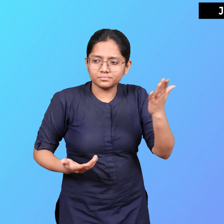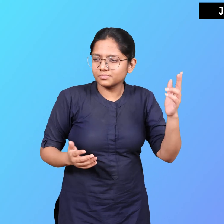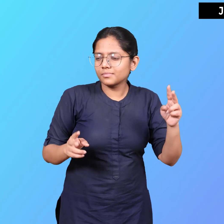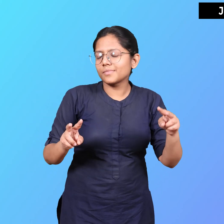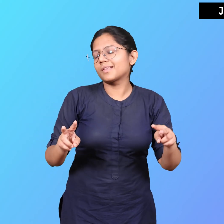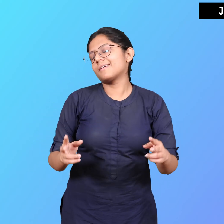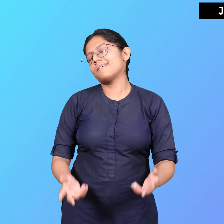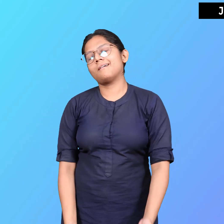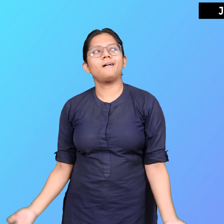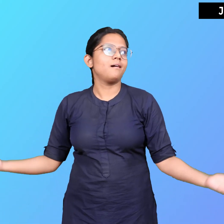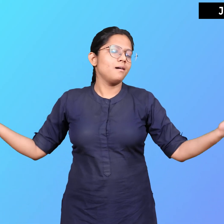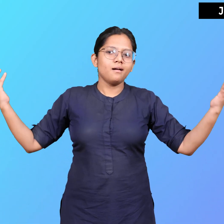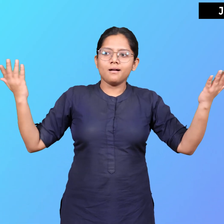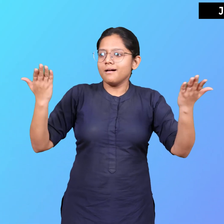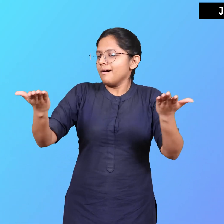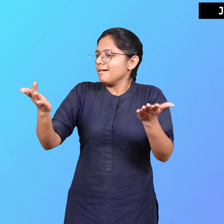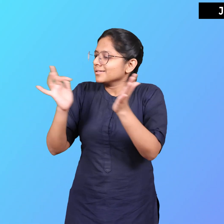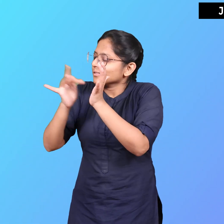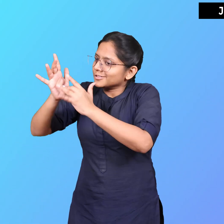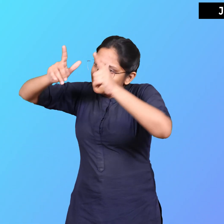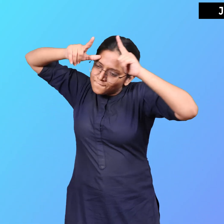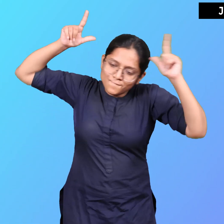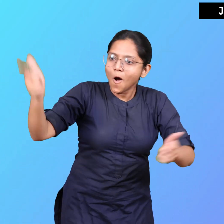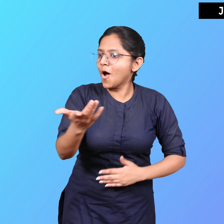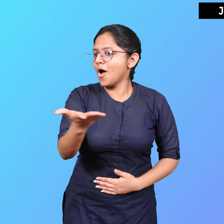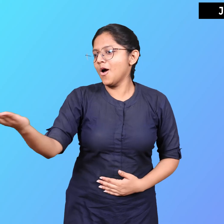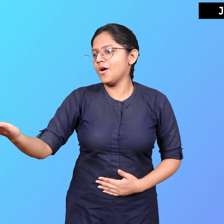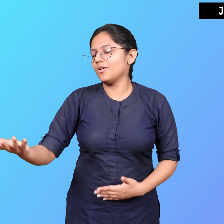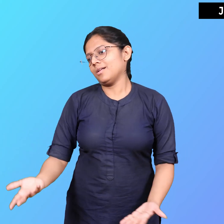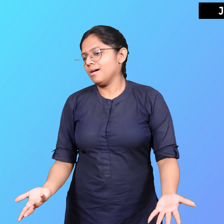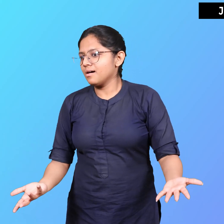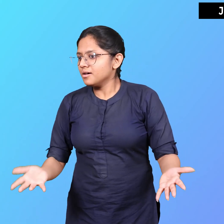The Pharisees answered, “So he has fooled you too!